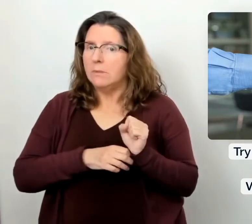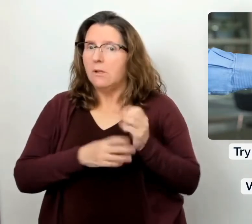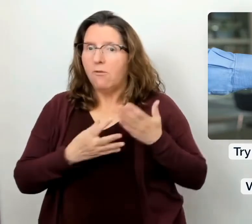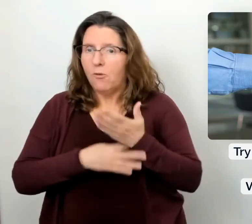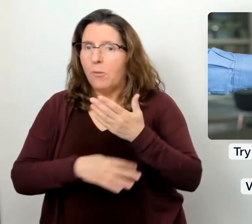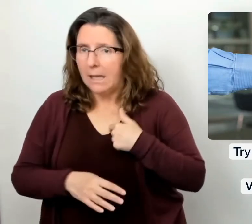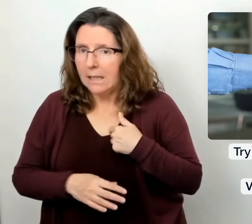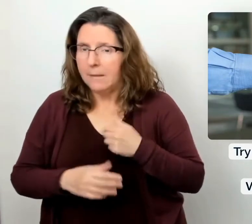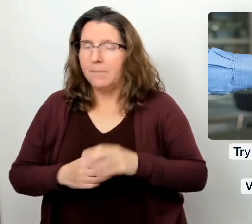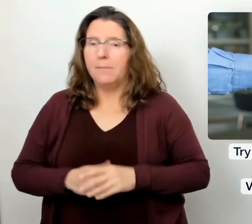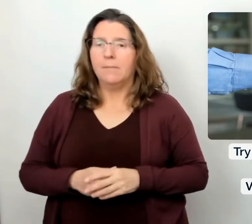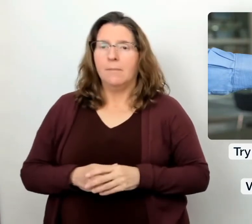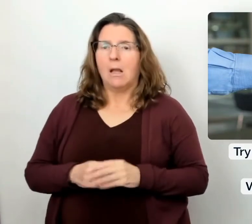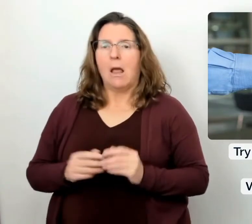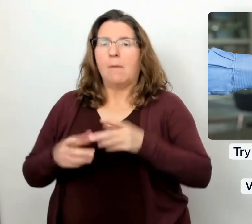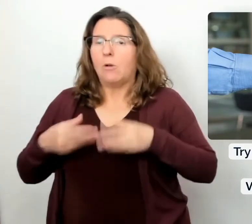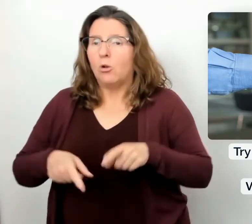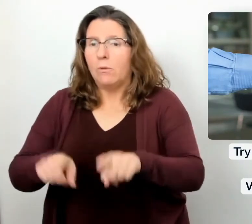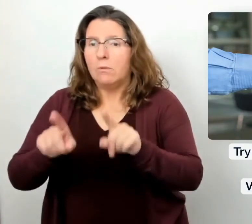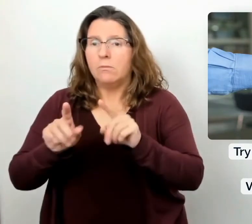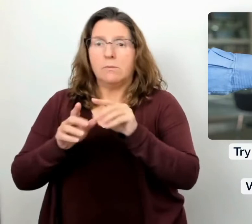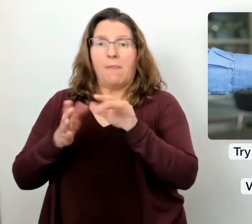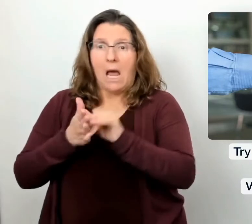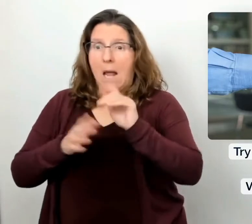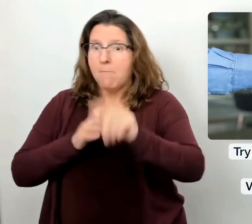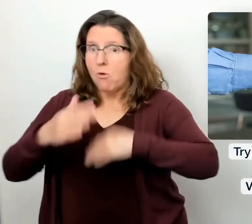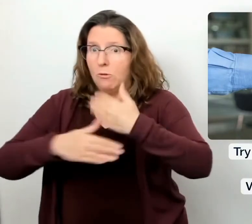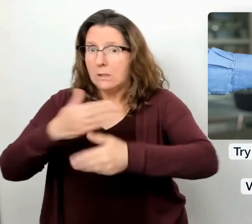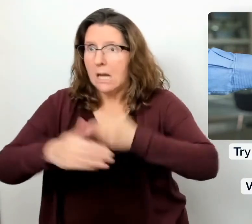Due to this experience, some of those adults later ended up being hired by the board.